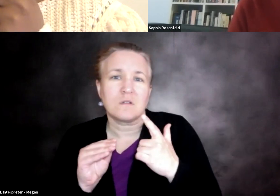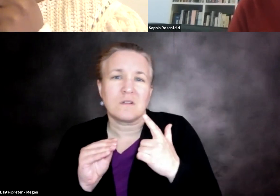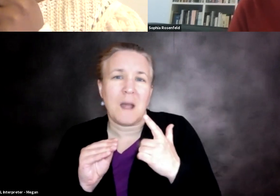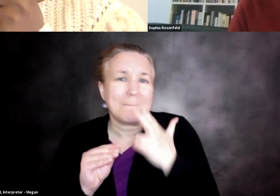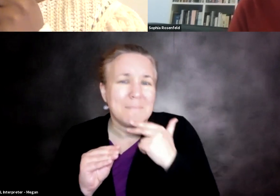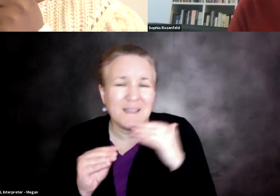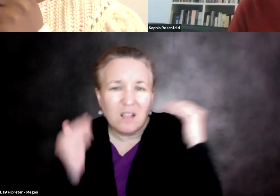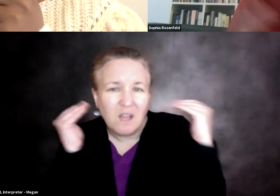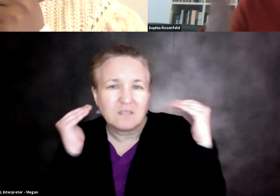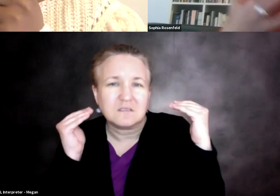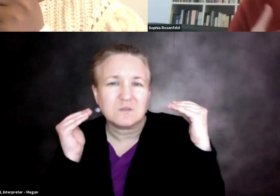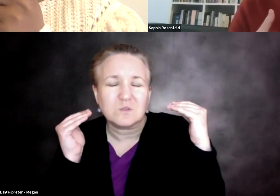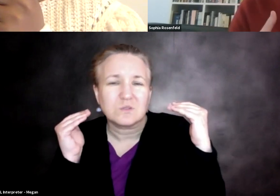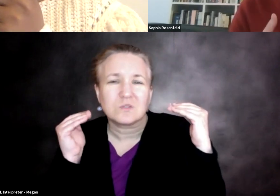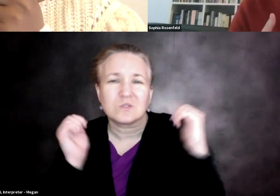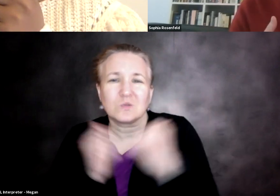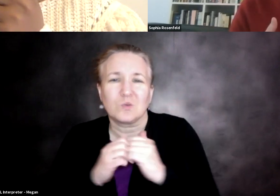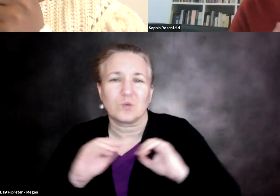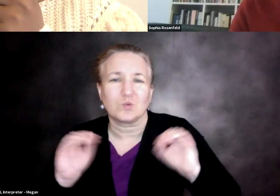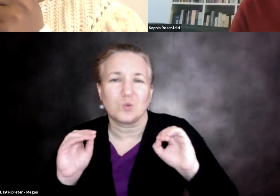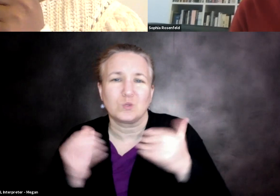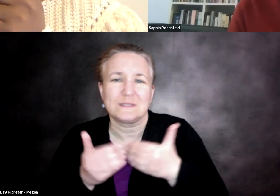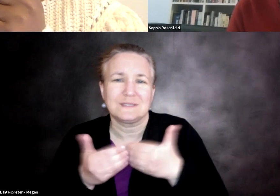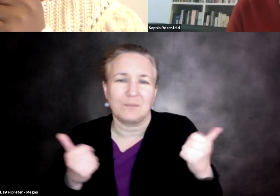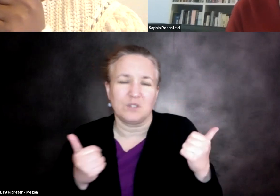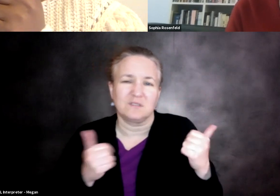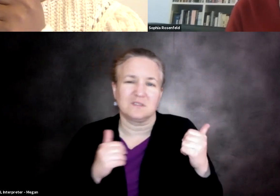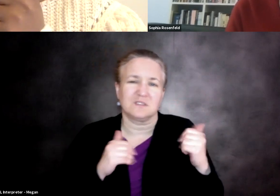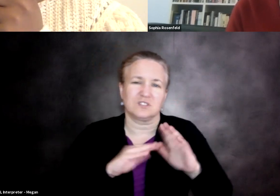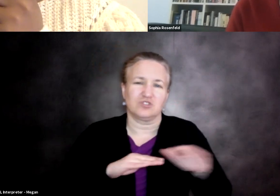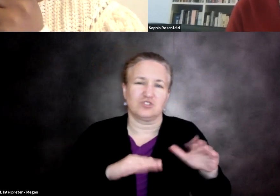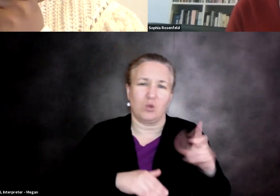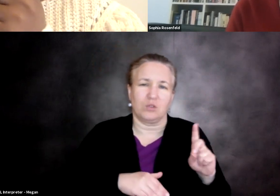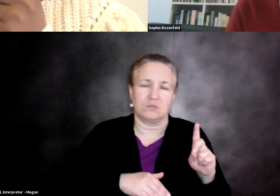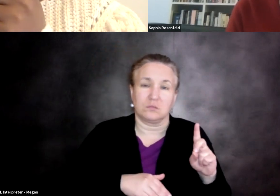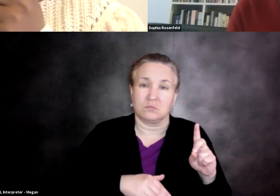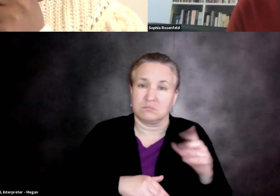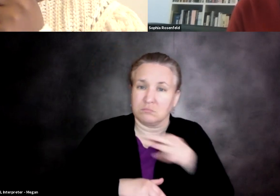without a separate childhood? And would the answer be the same if we were talking